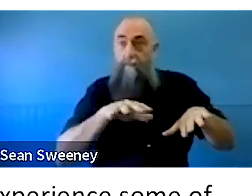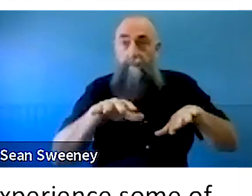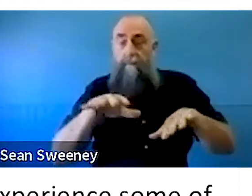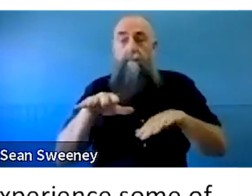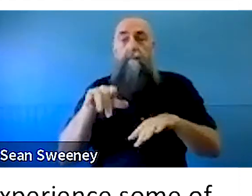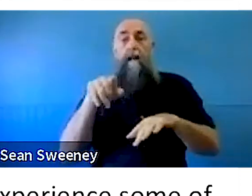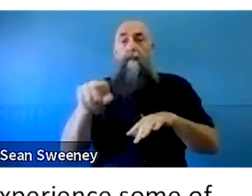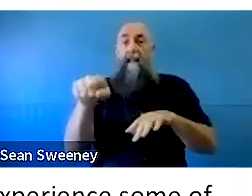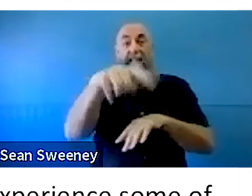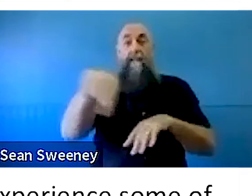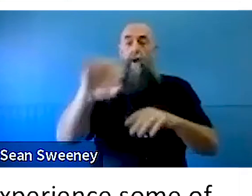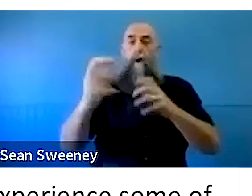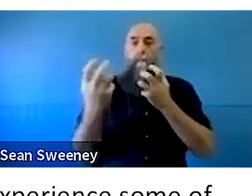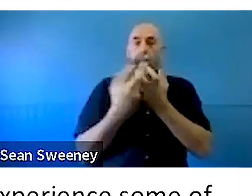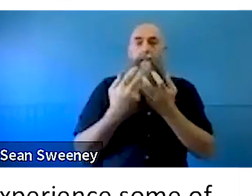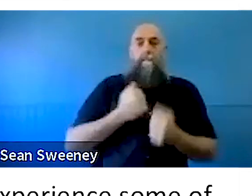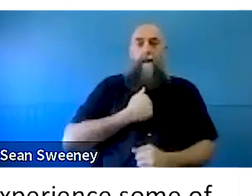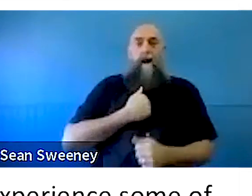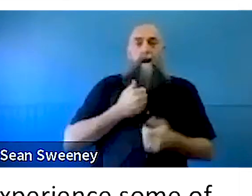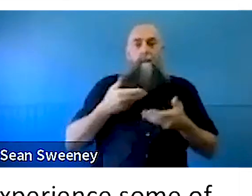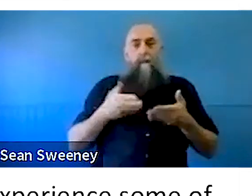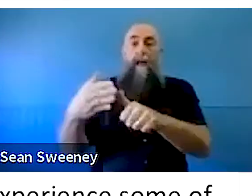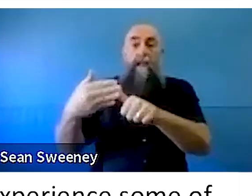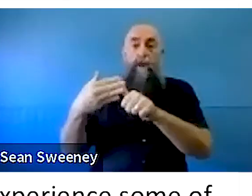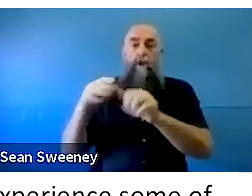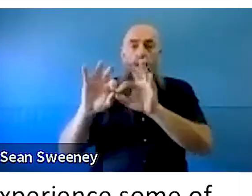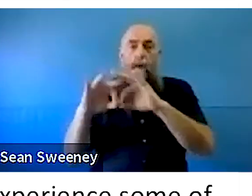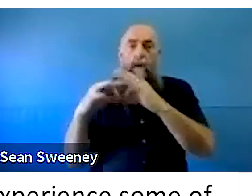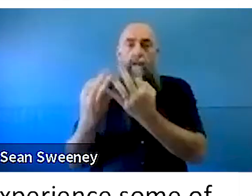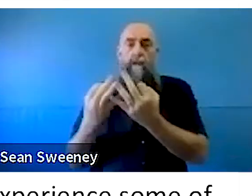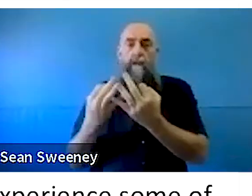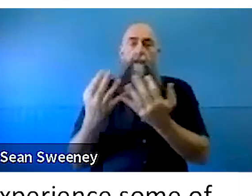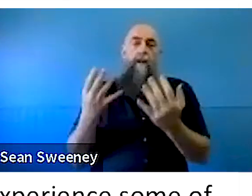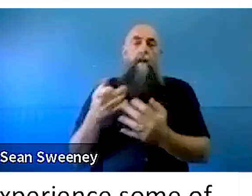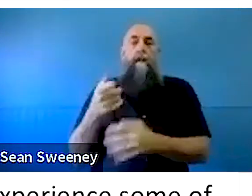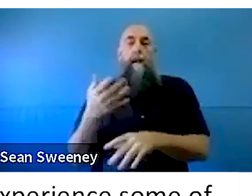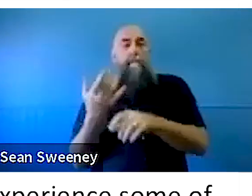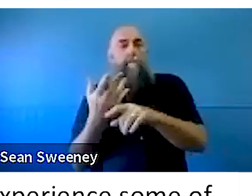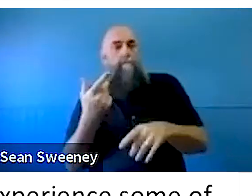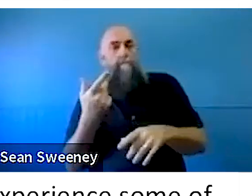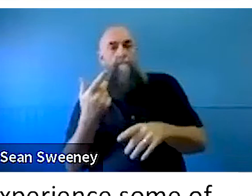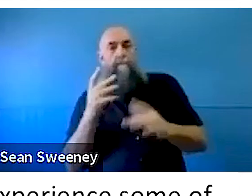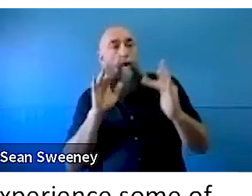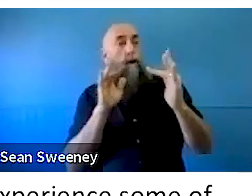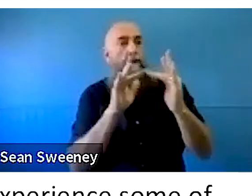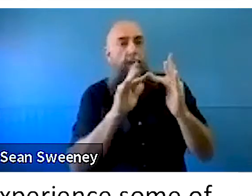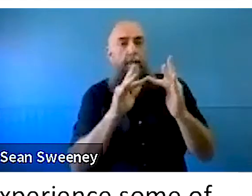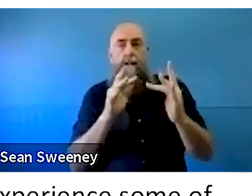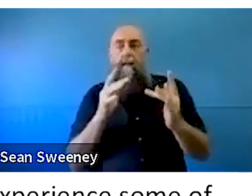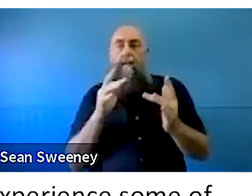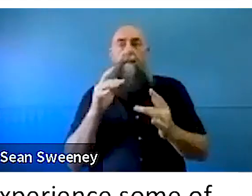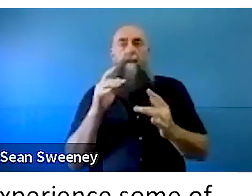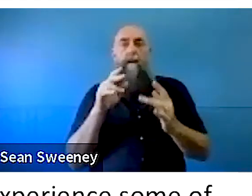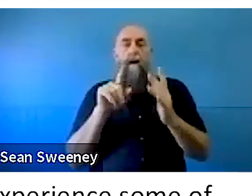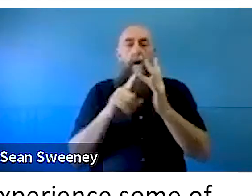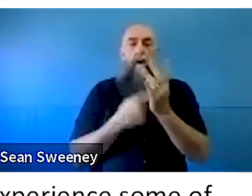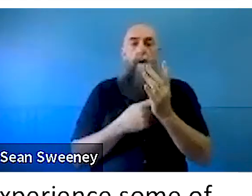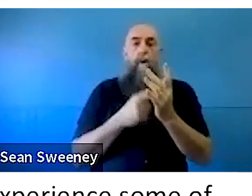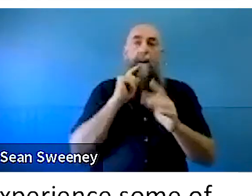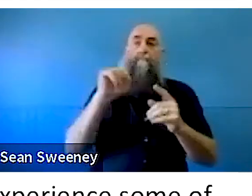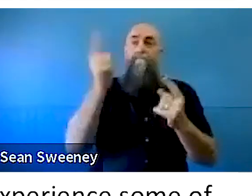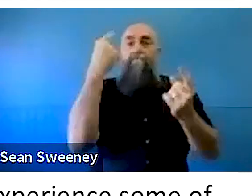to think outside of what is so-called normal, then I seem more